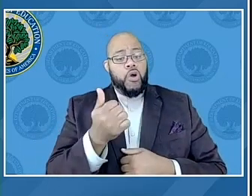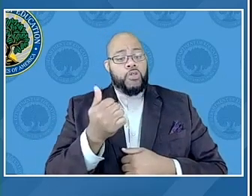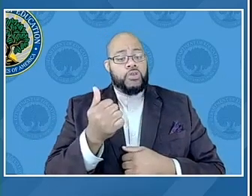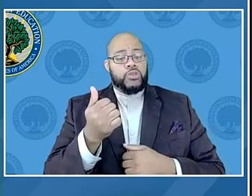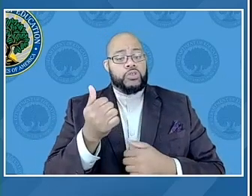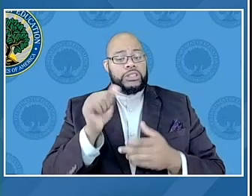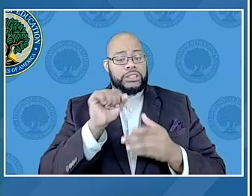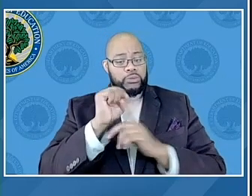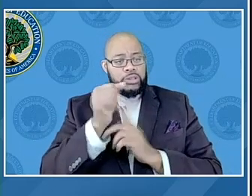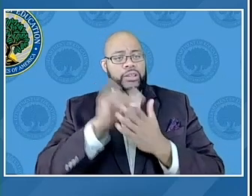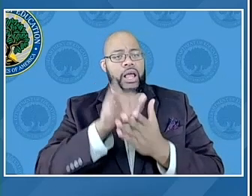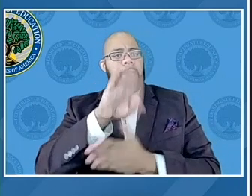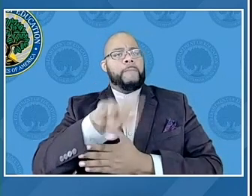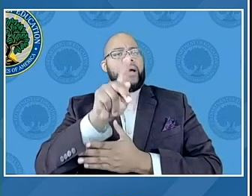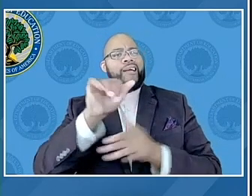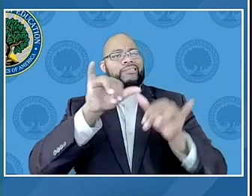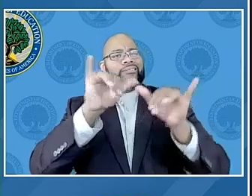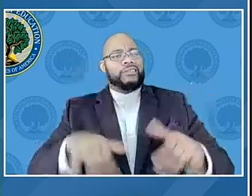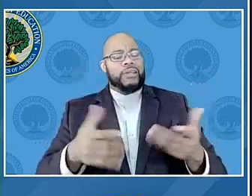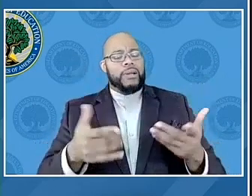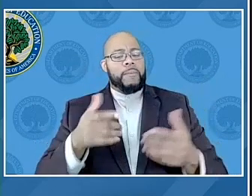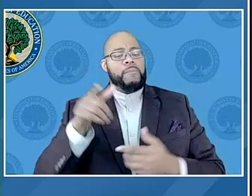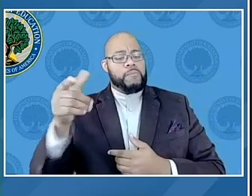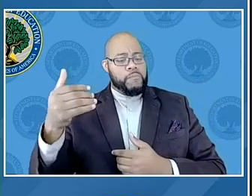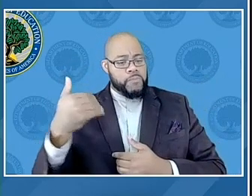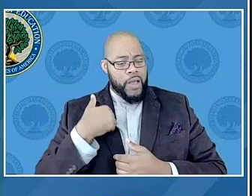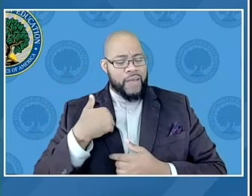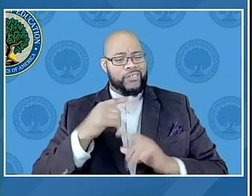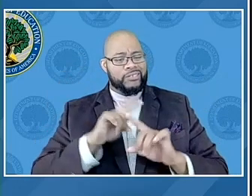system, they have different elements or